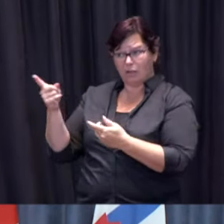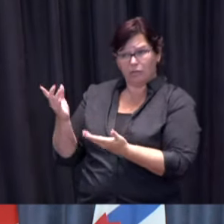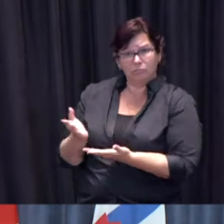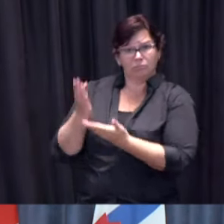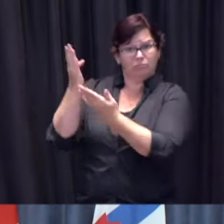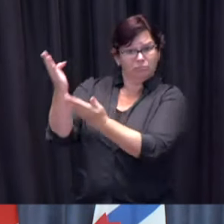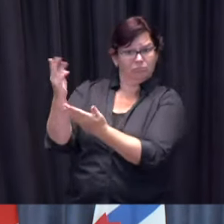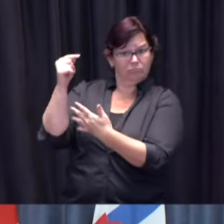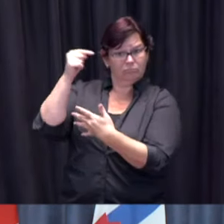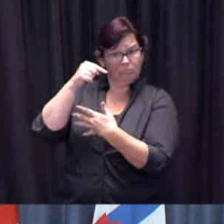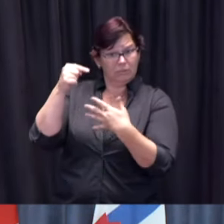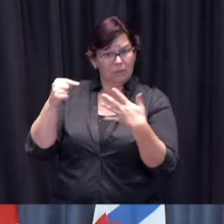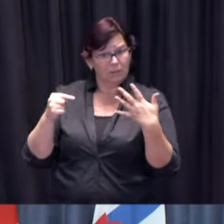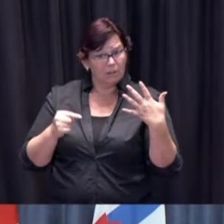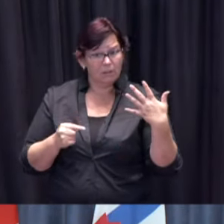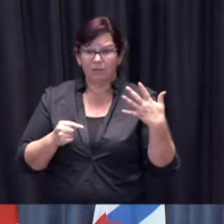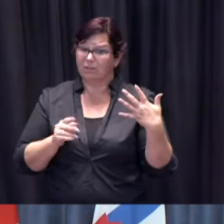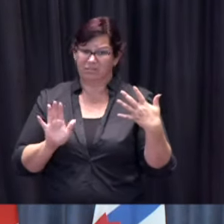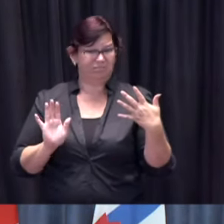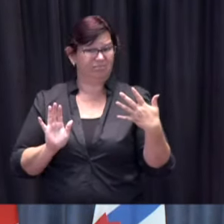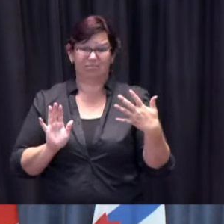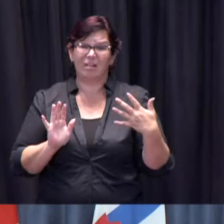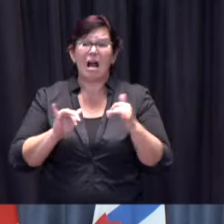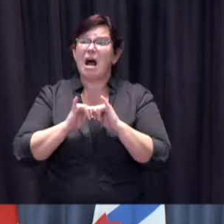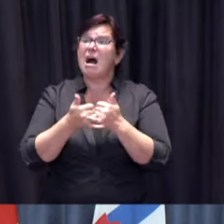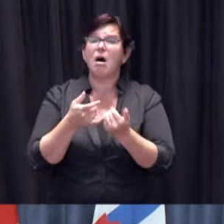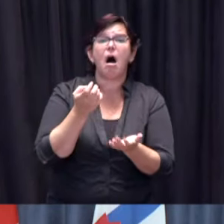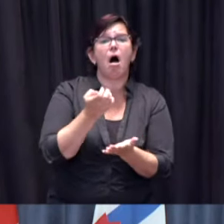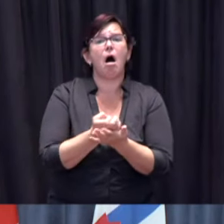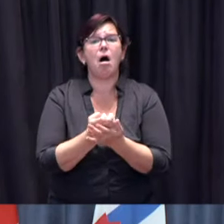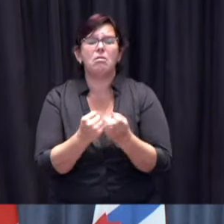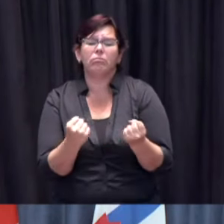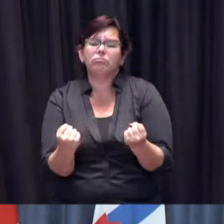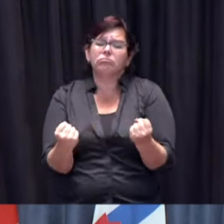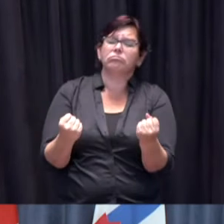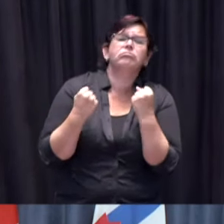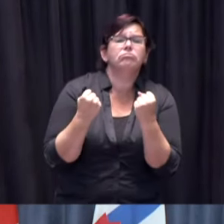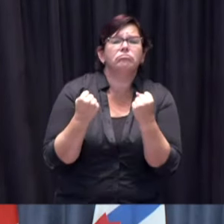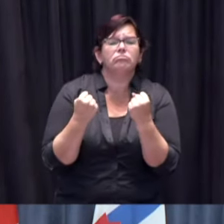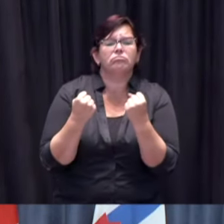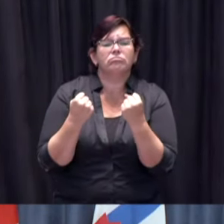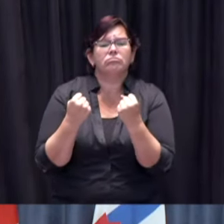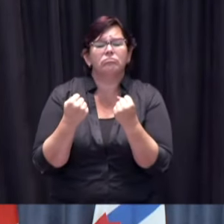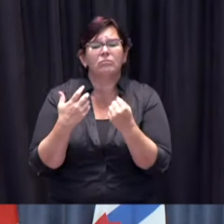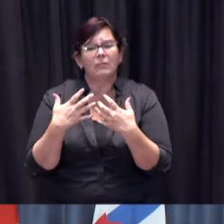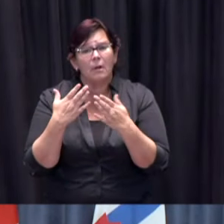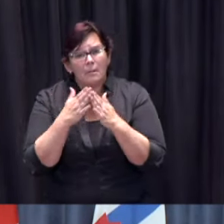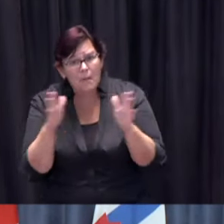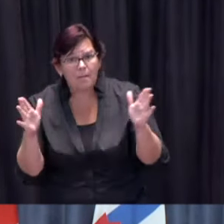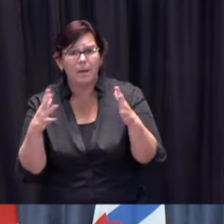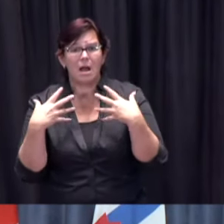our best chance to support our businesses and to protect our economy while keeping our people safe.